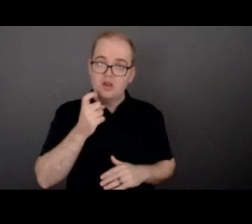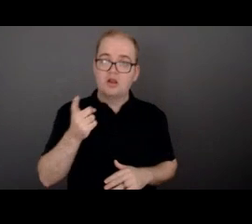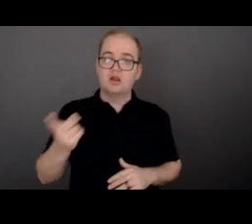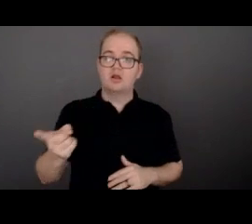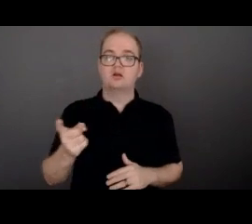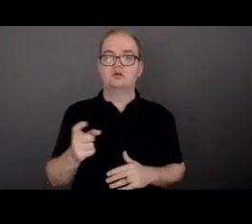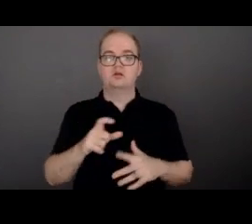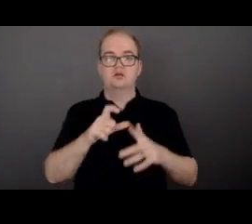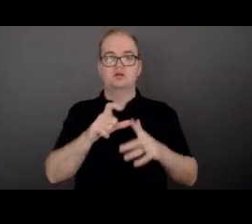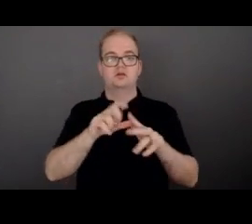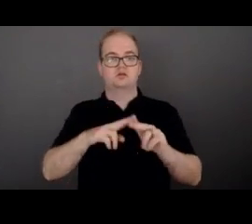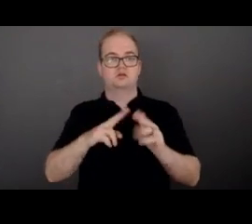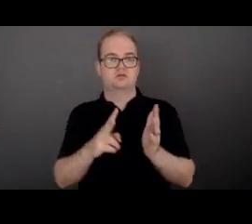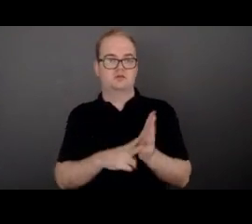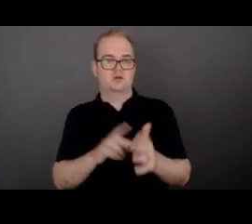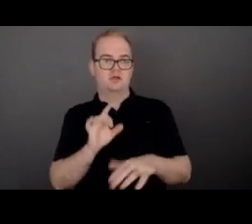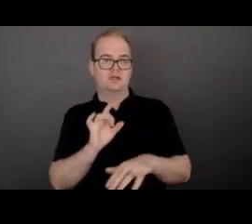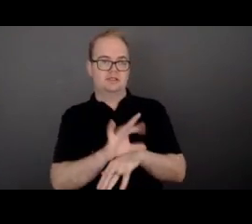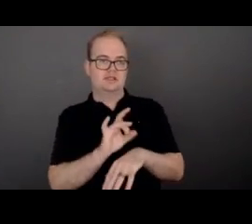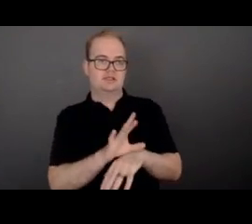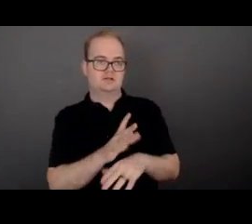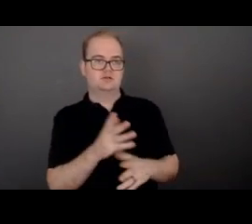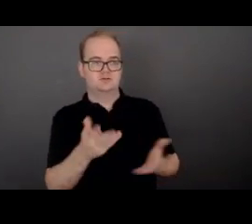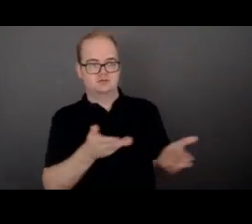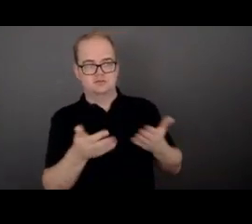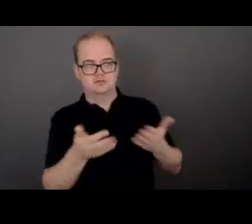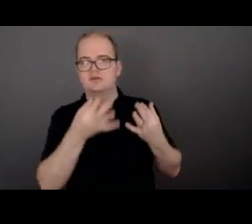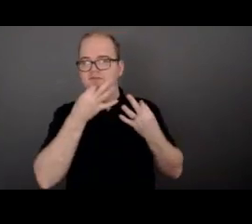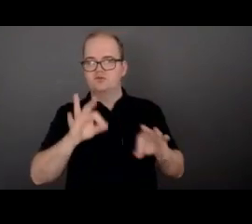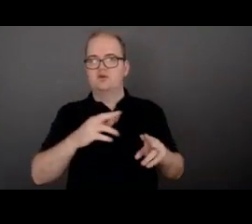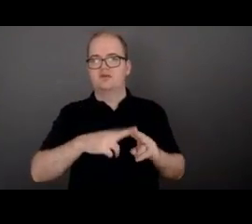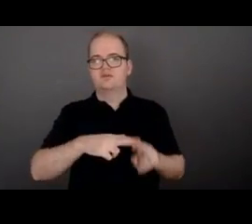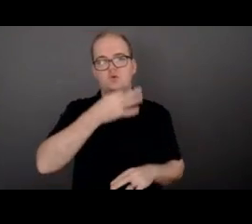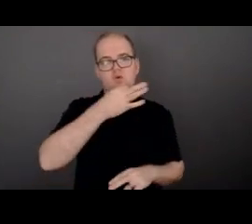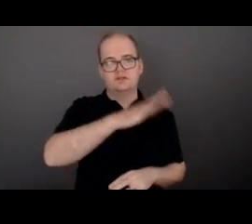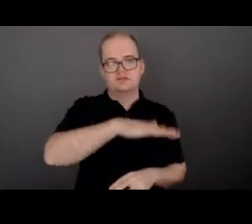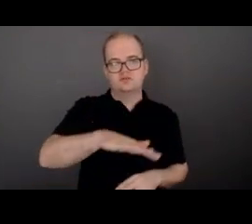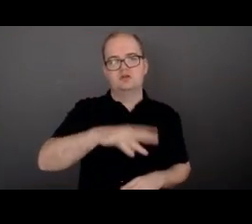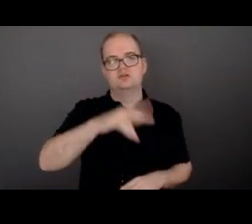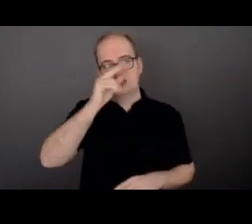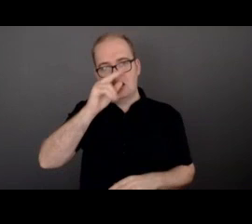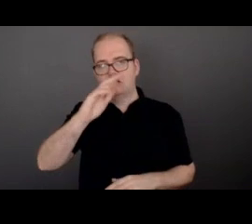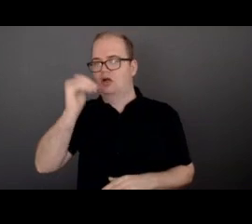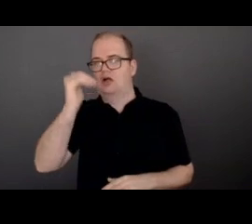counselling services are free for children and young people as well as adults.